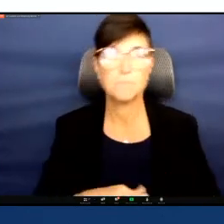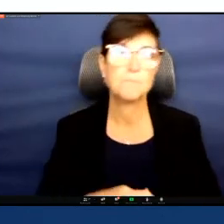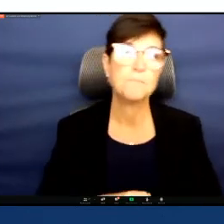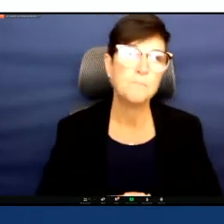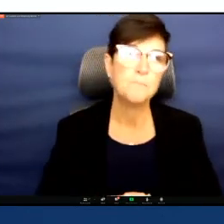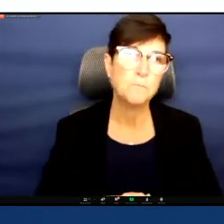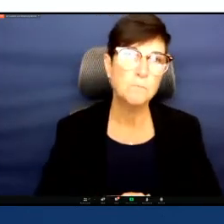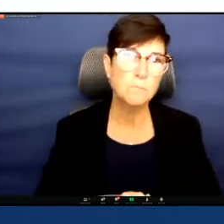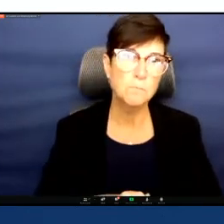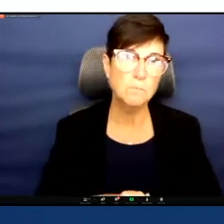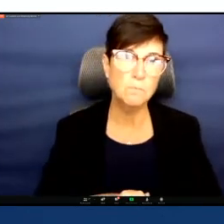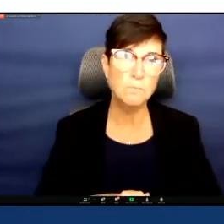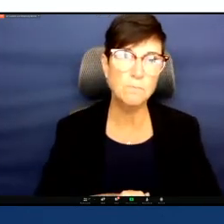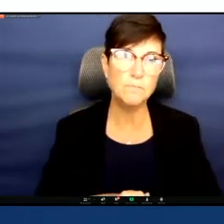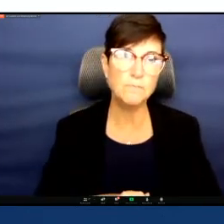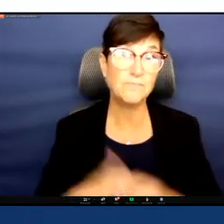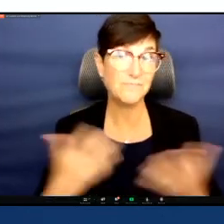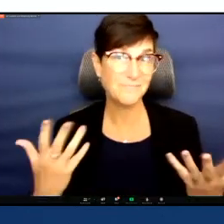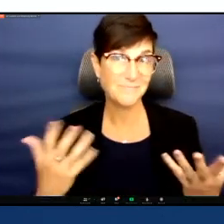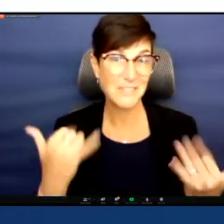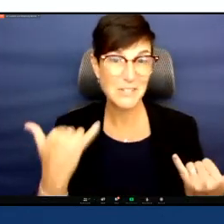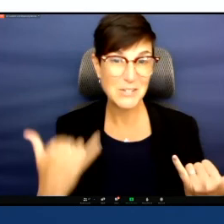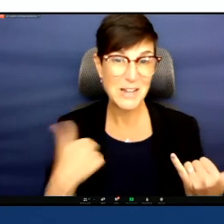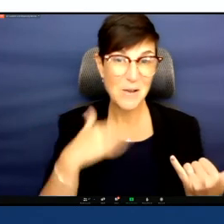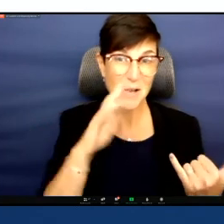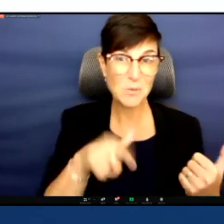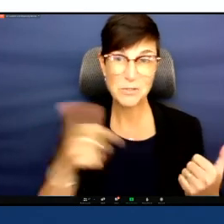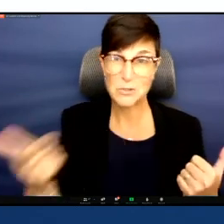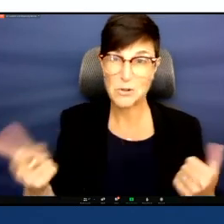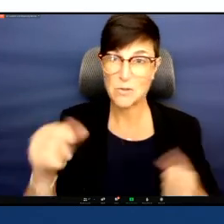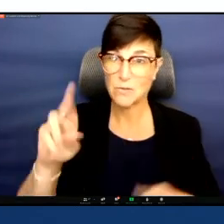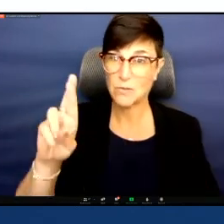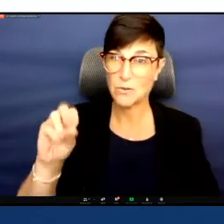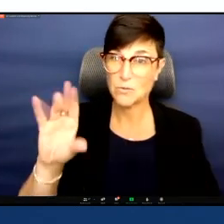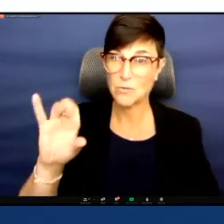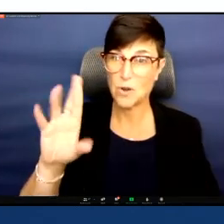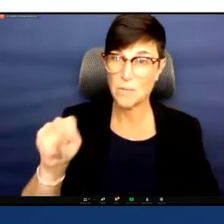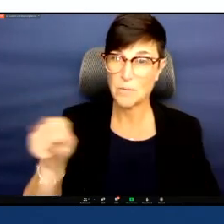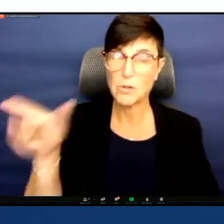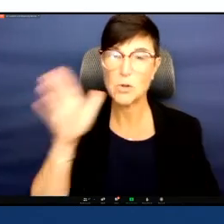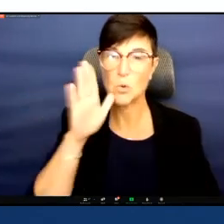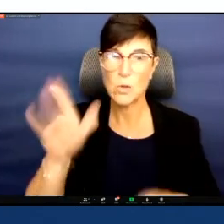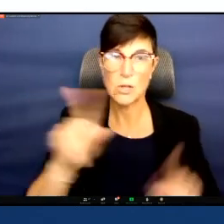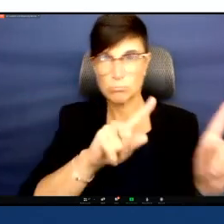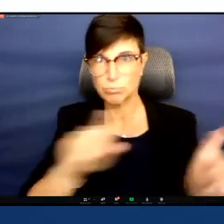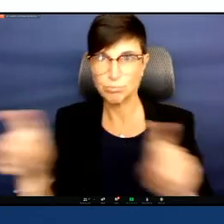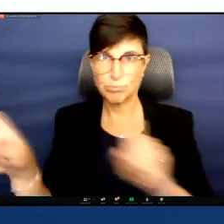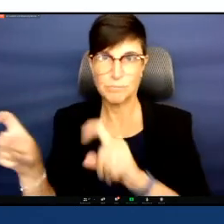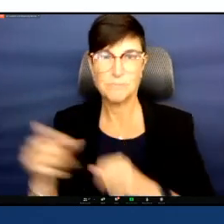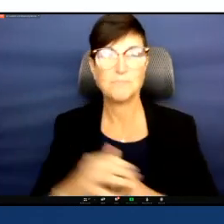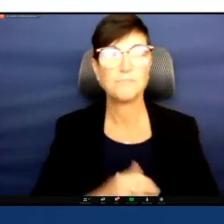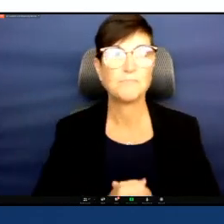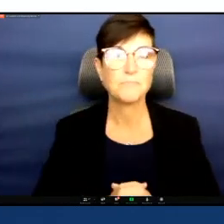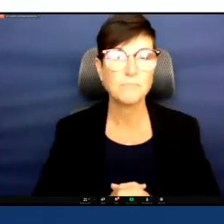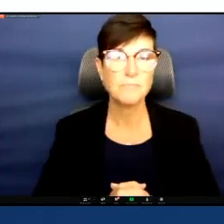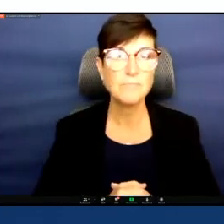So now I will turn it over to Robert for our first question. Which leads us to our first